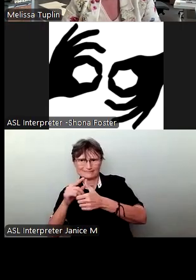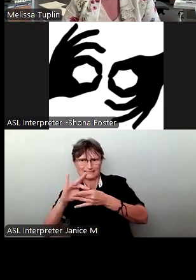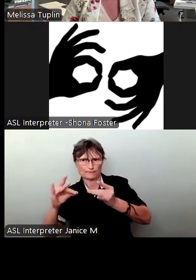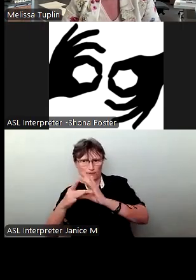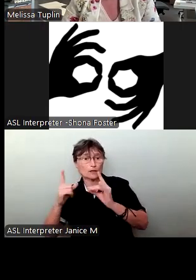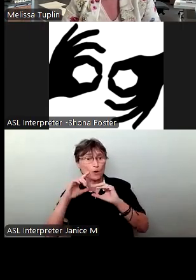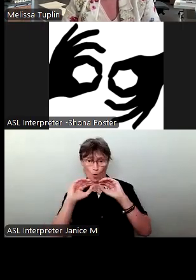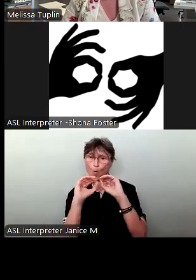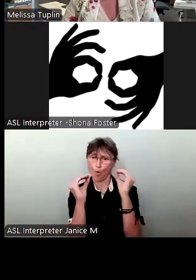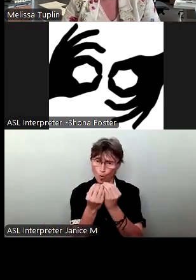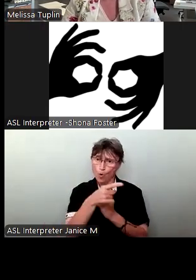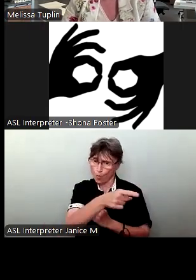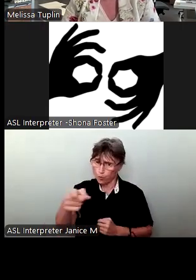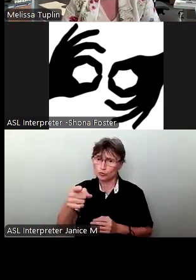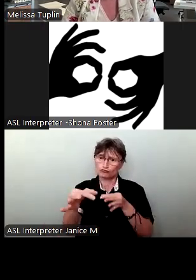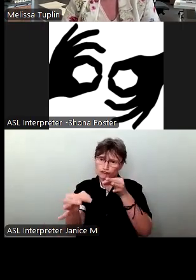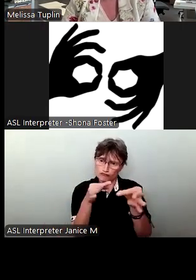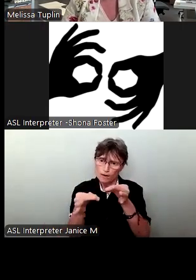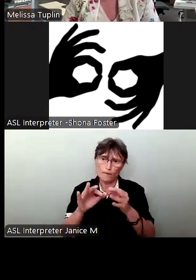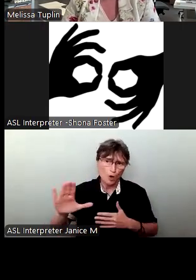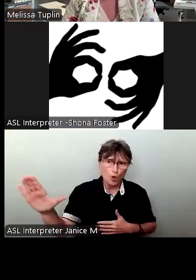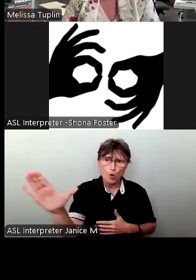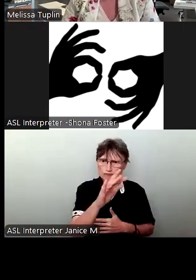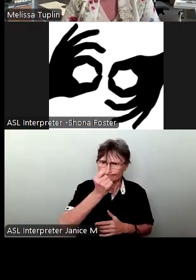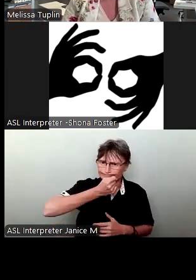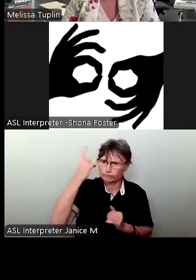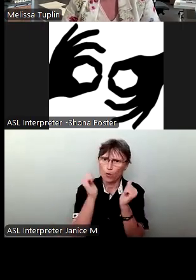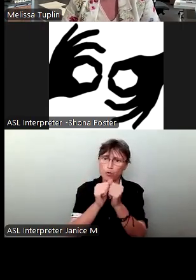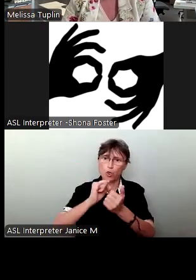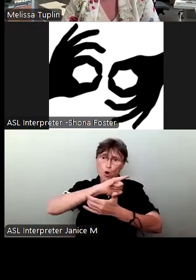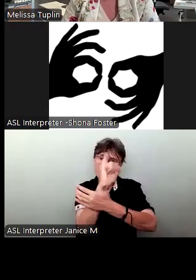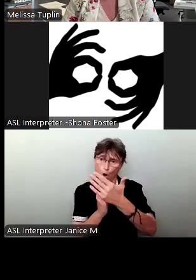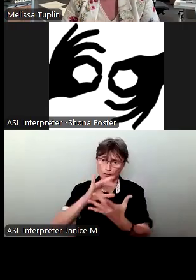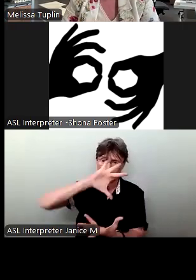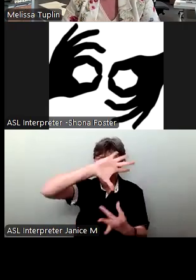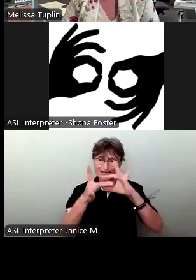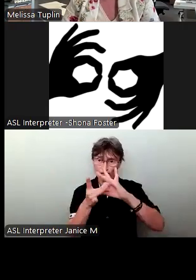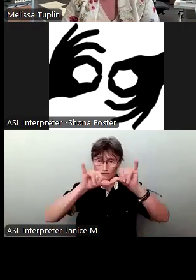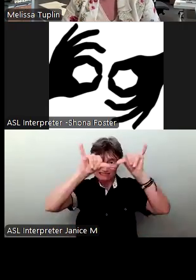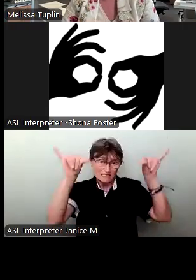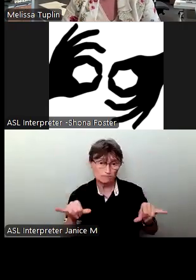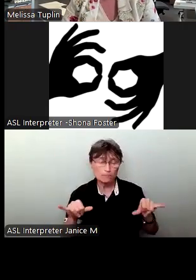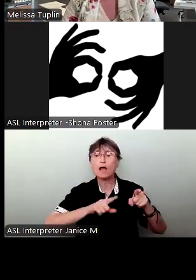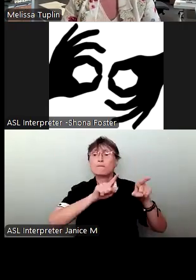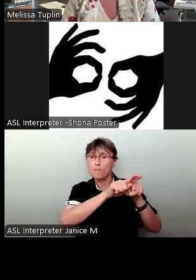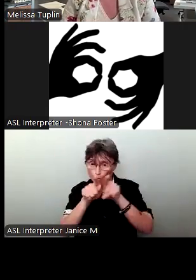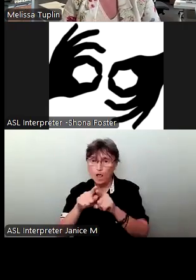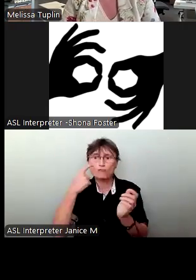and understands its role in the arts ecosystem, including those it considers its artistic peers.